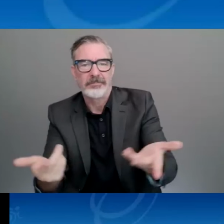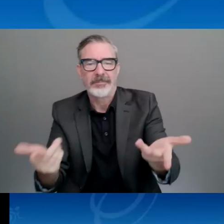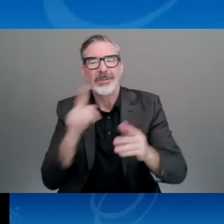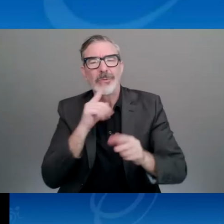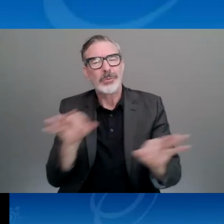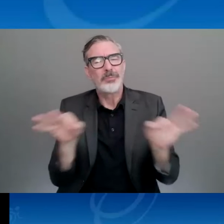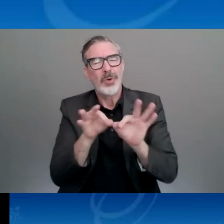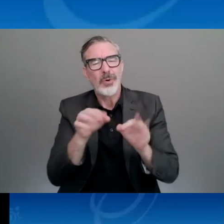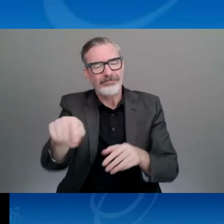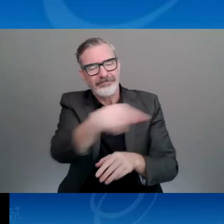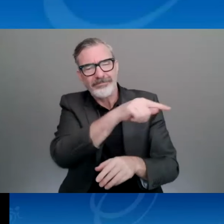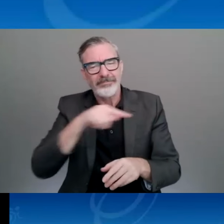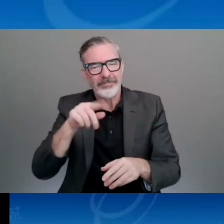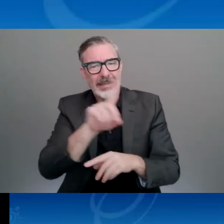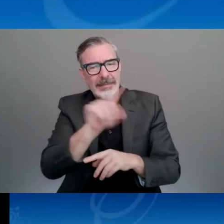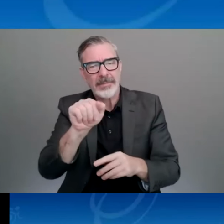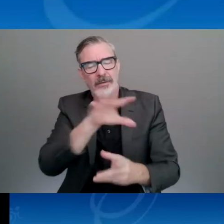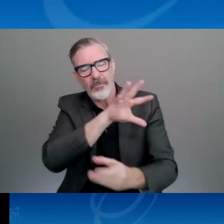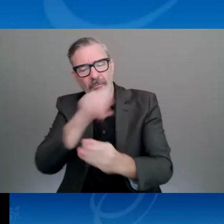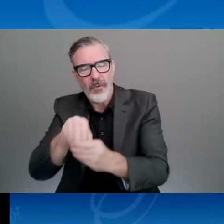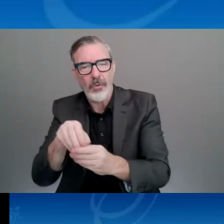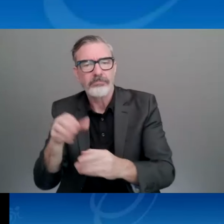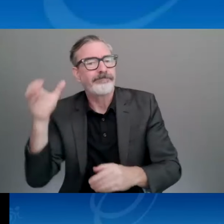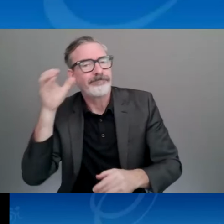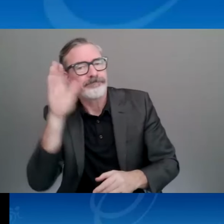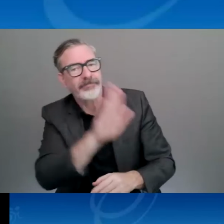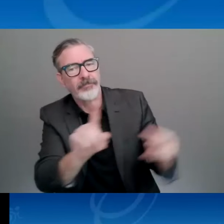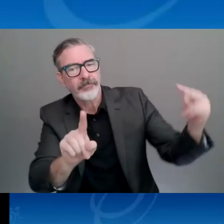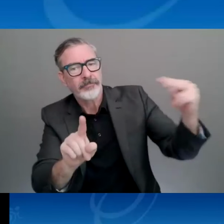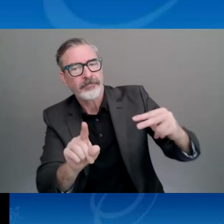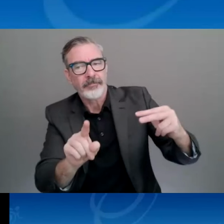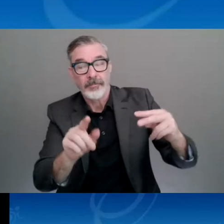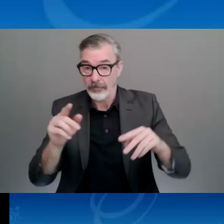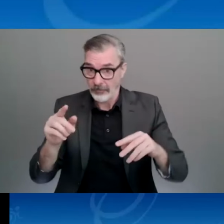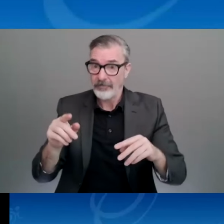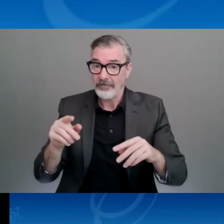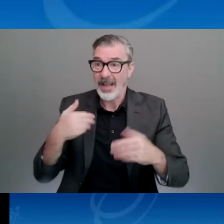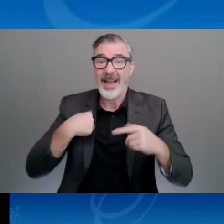I think the key is representation at all levels of leadership. And how do you get that?